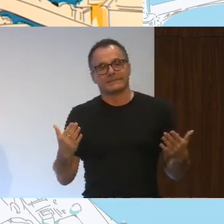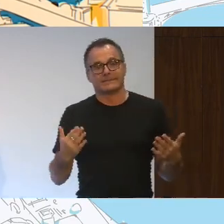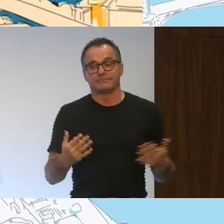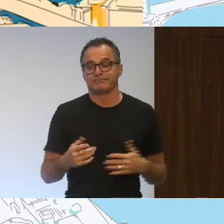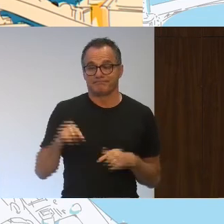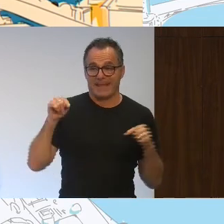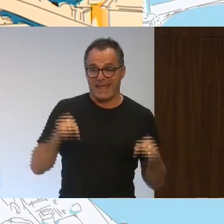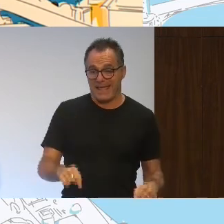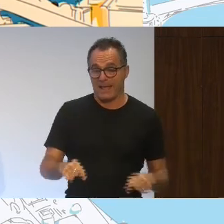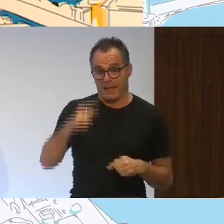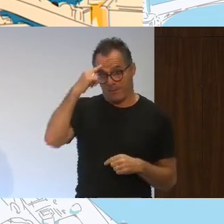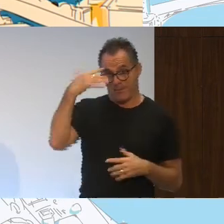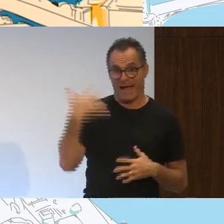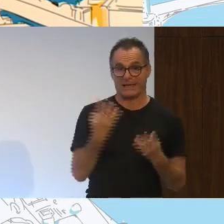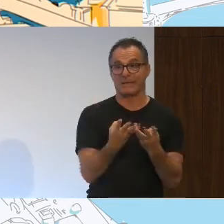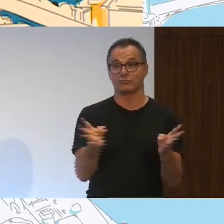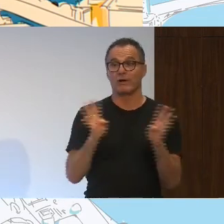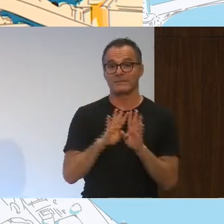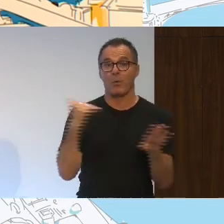I think from a policy issue, it's